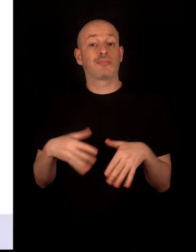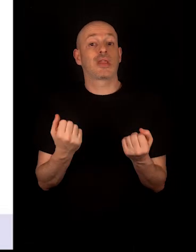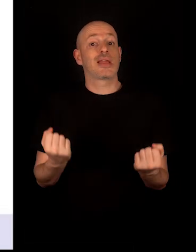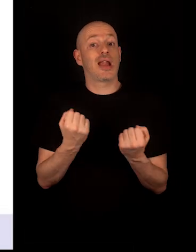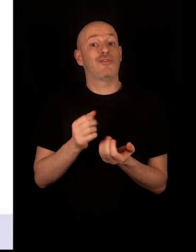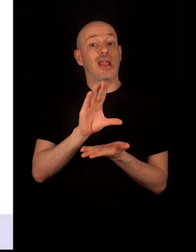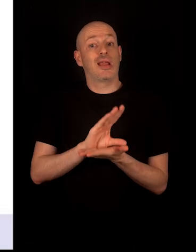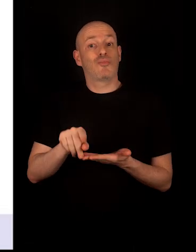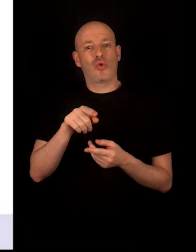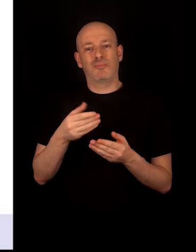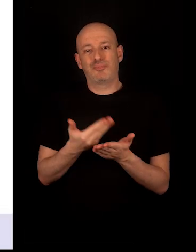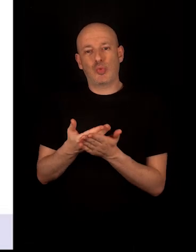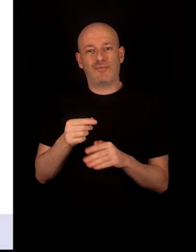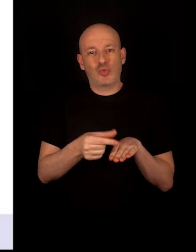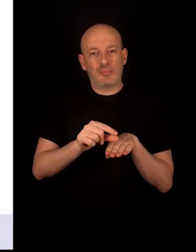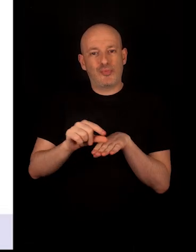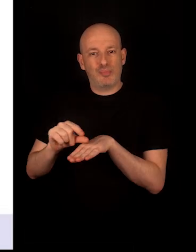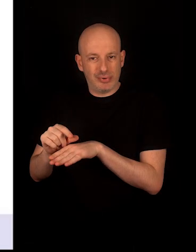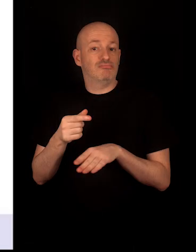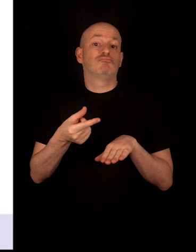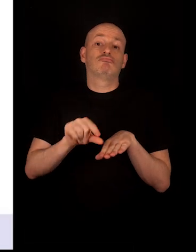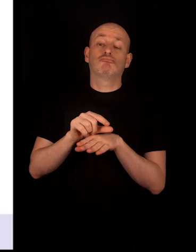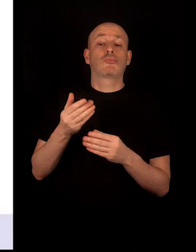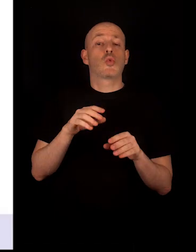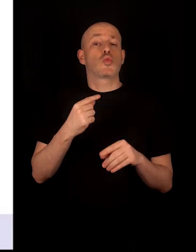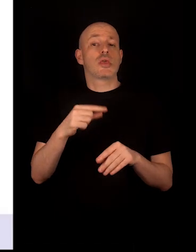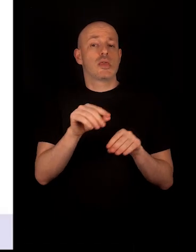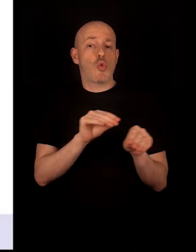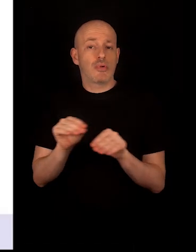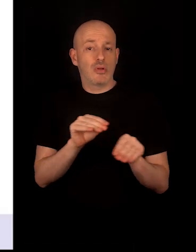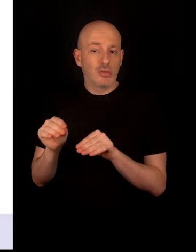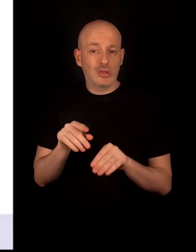Then, the activity report proofs of top-ups: for the proof of green mobility top-up,